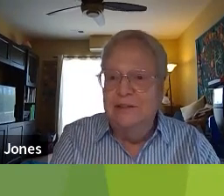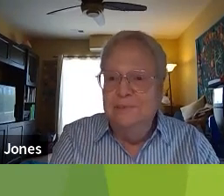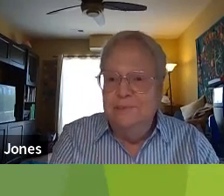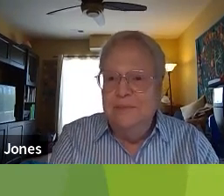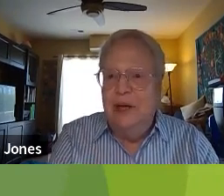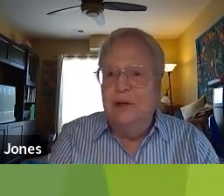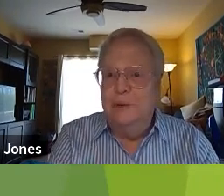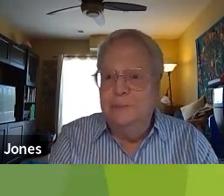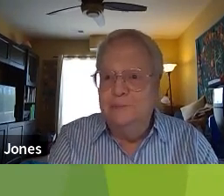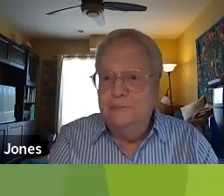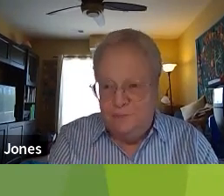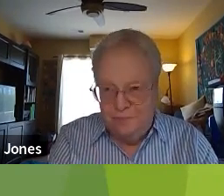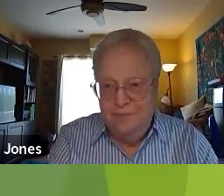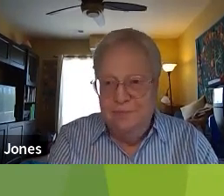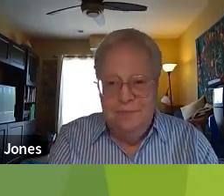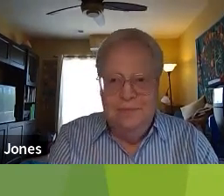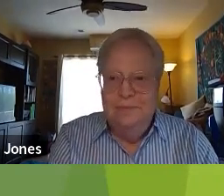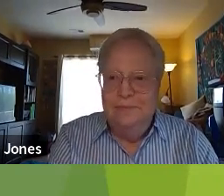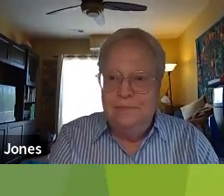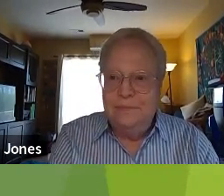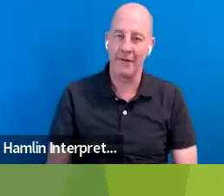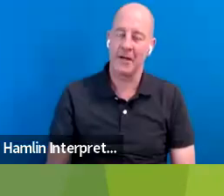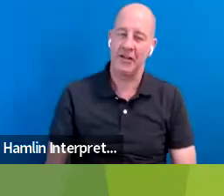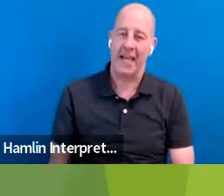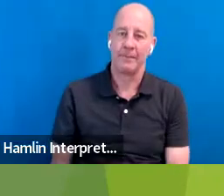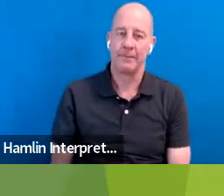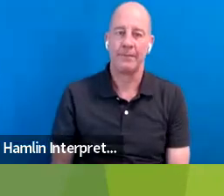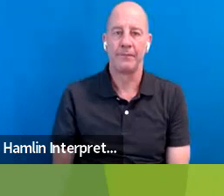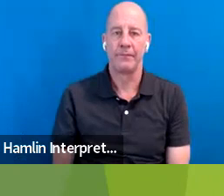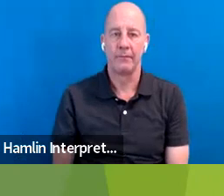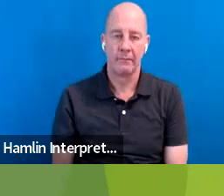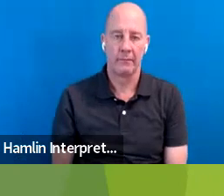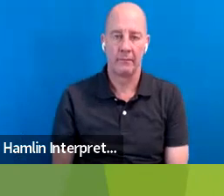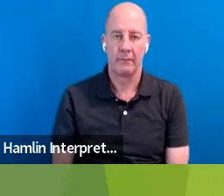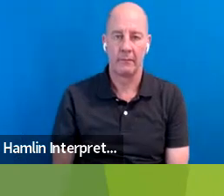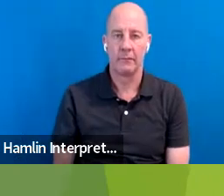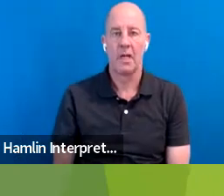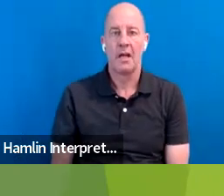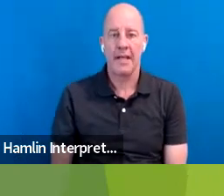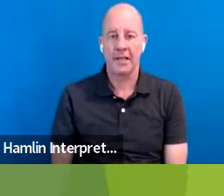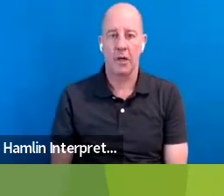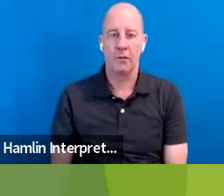Thank you. Thank you very much, Gay.